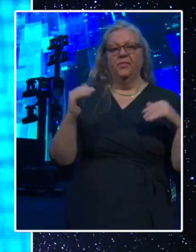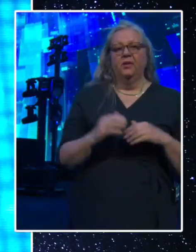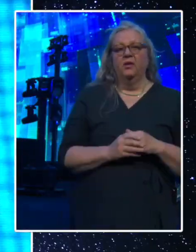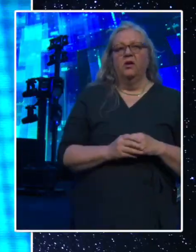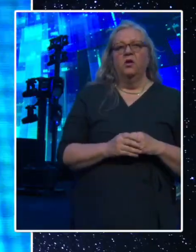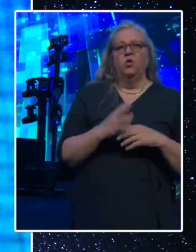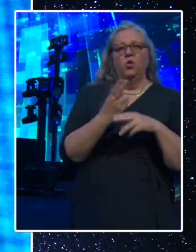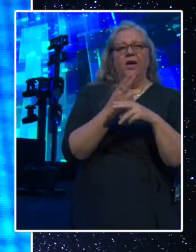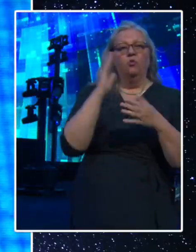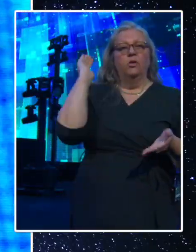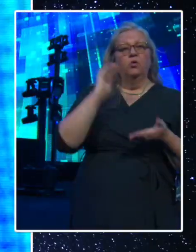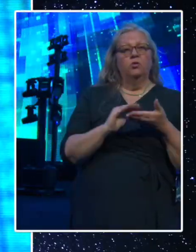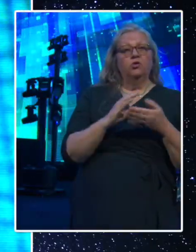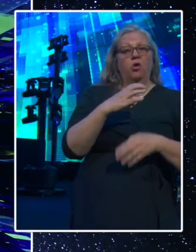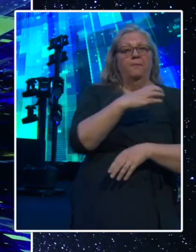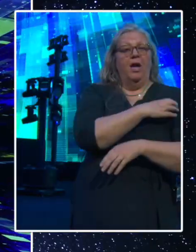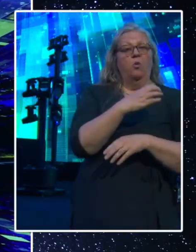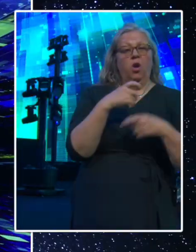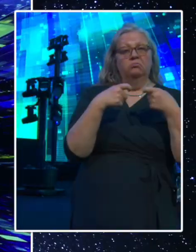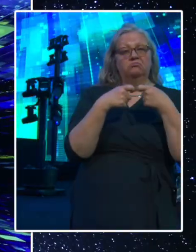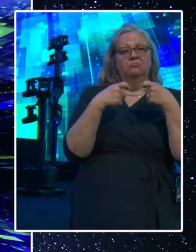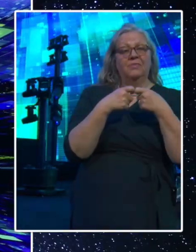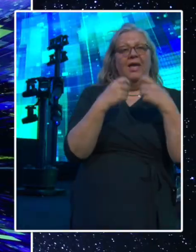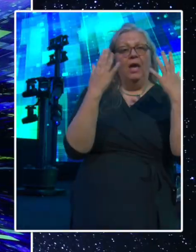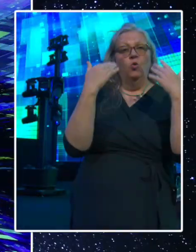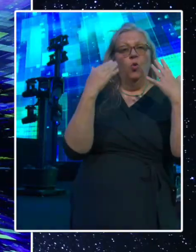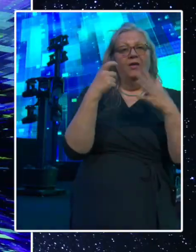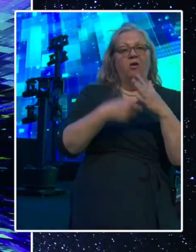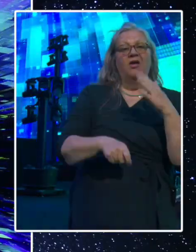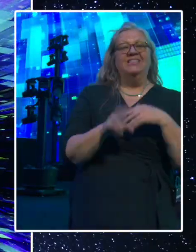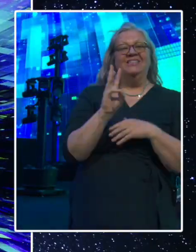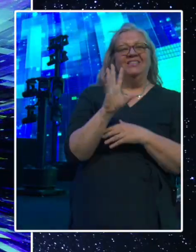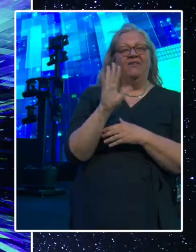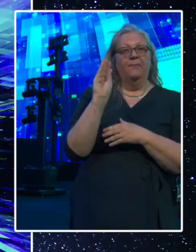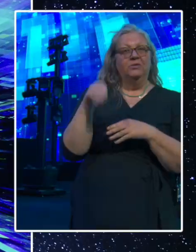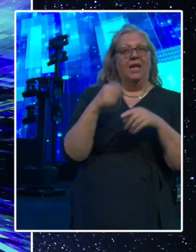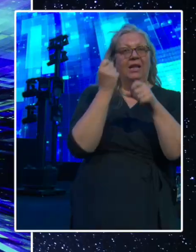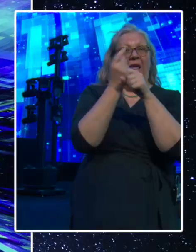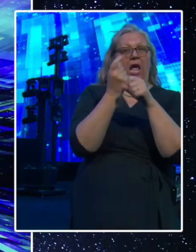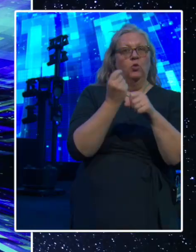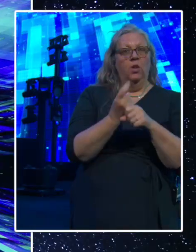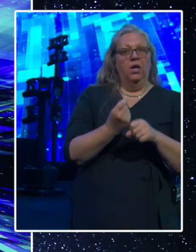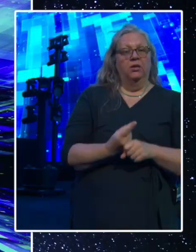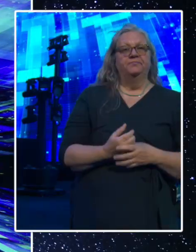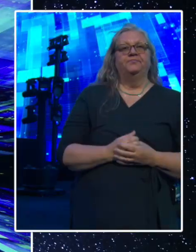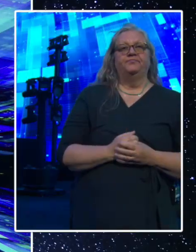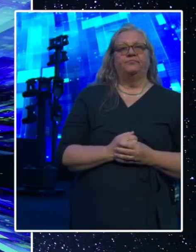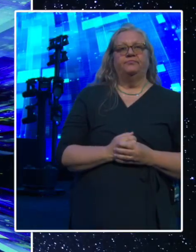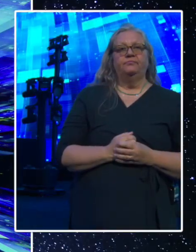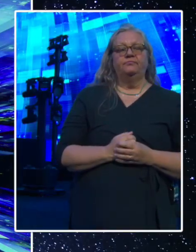you can reduce your power and cooling costs by up to 65% annually.